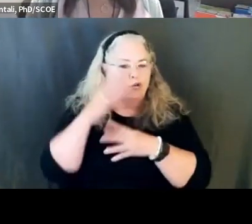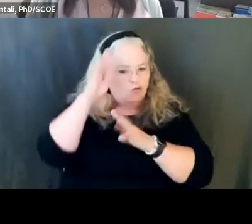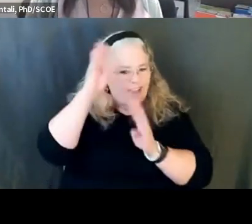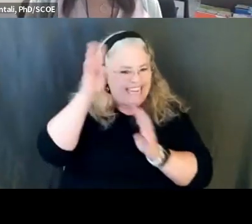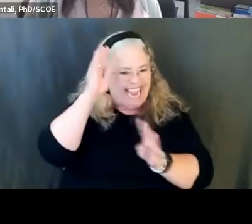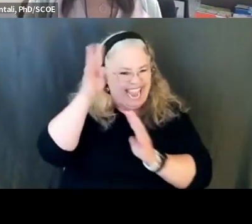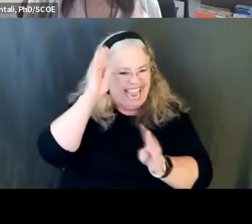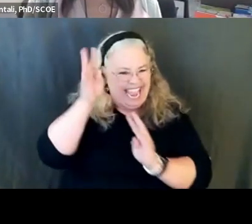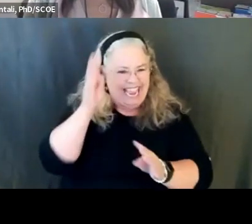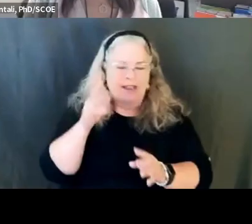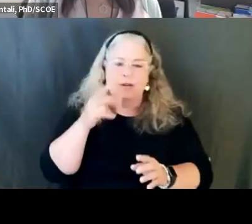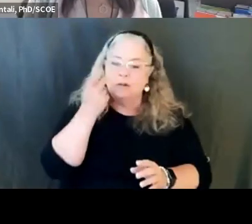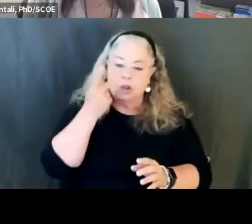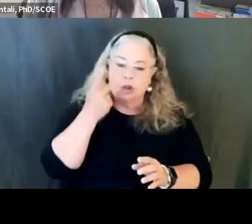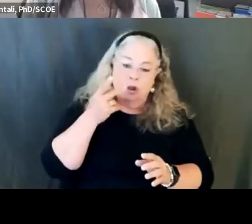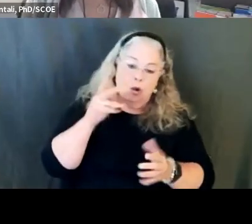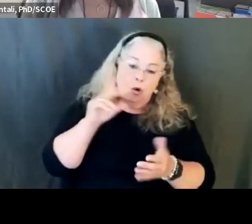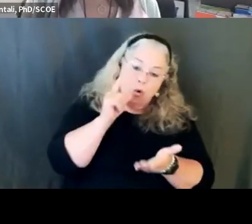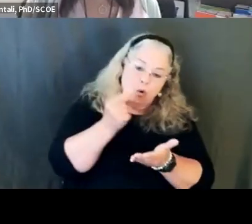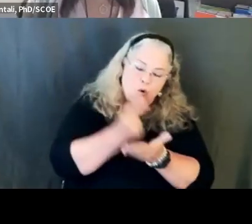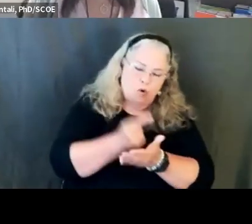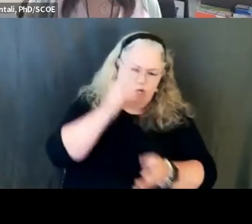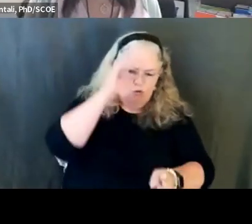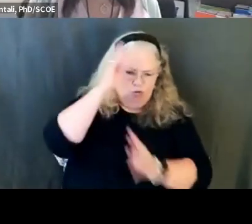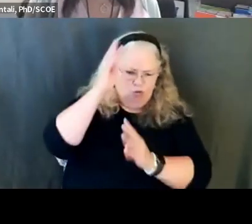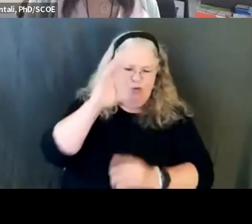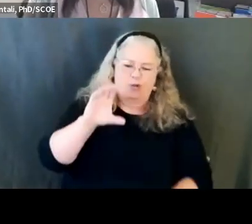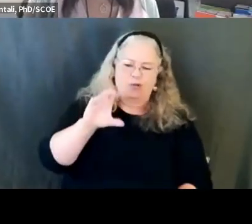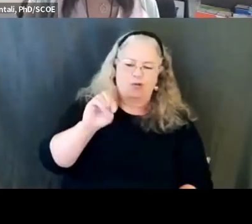look at our portrait of a graduate it's creativity which we heard in the presentation. It's critical